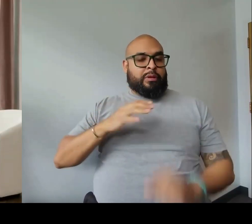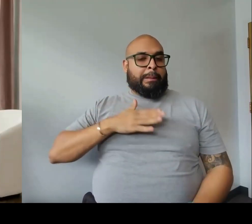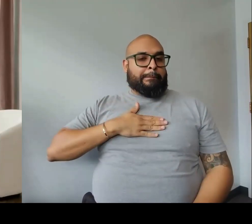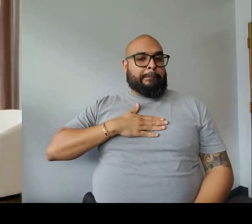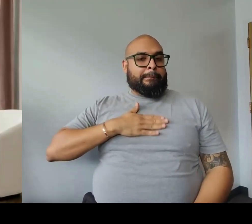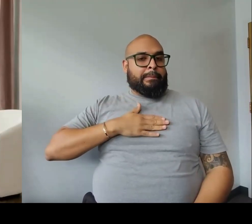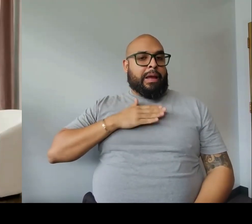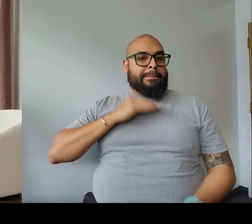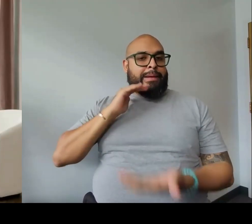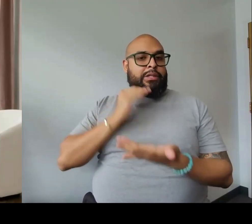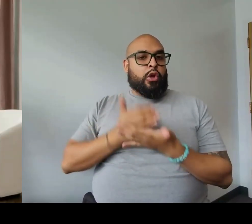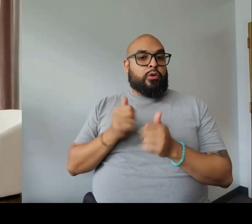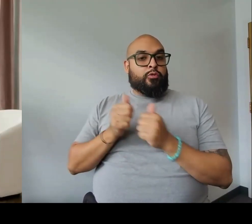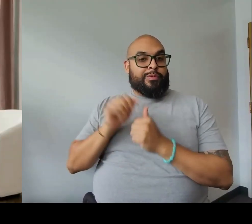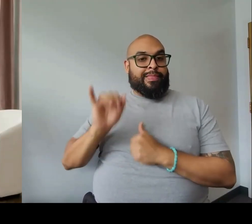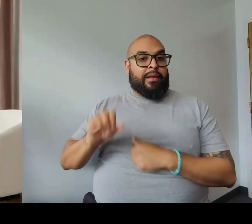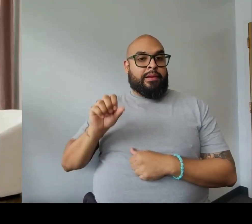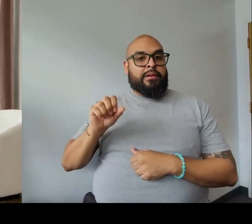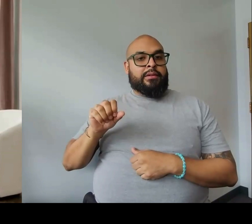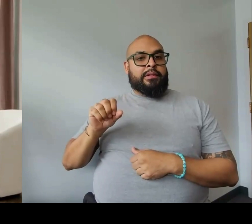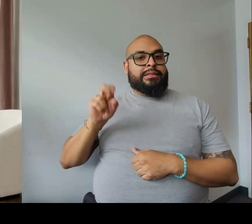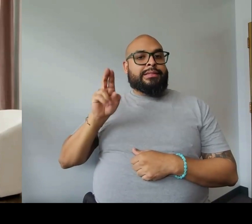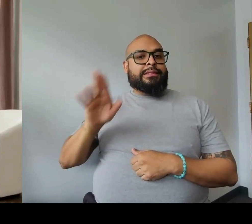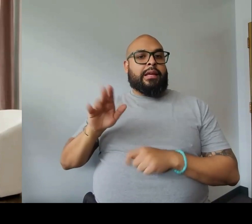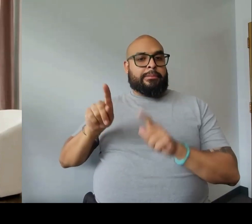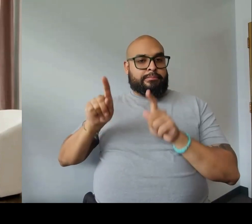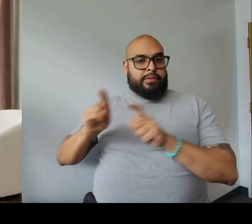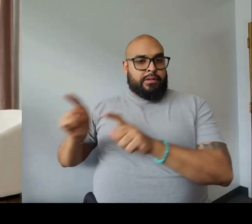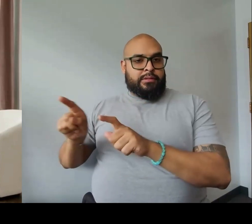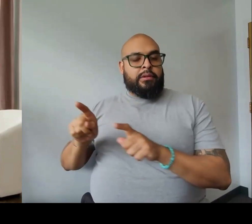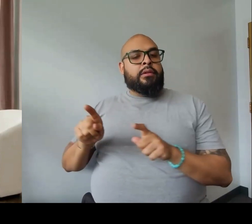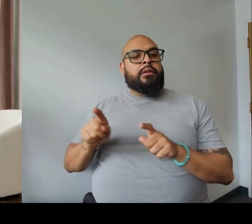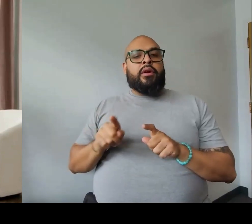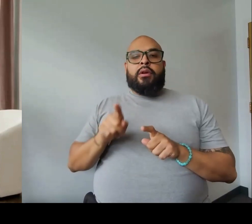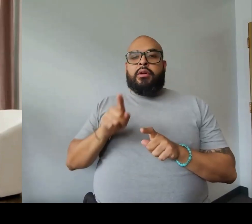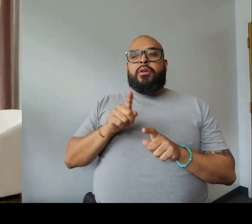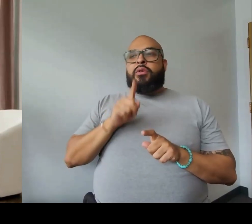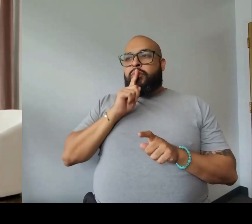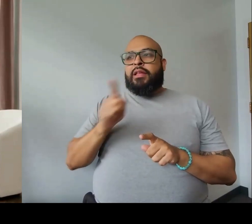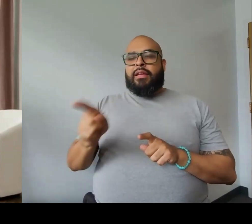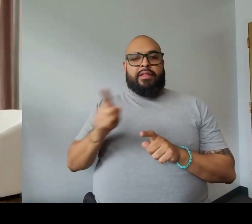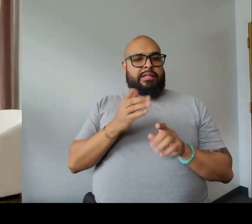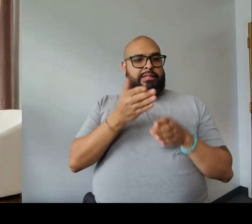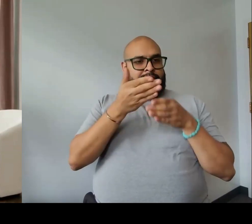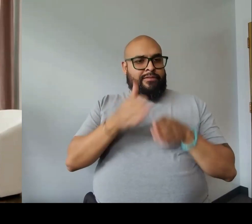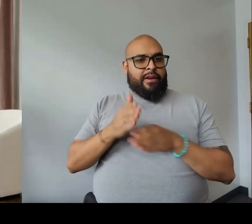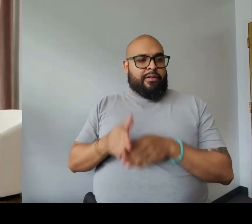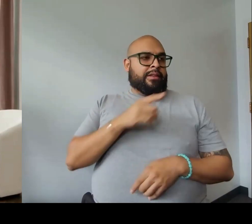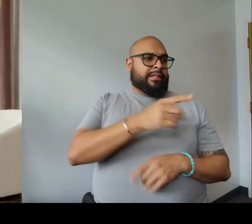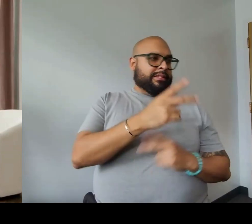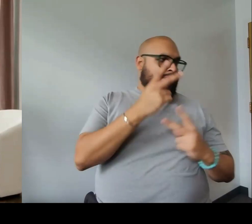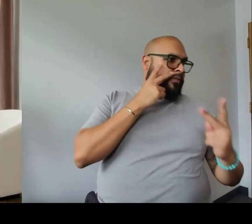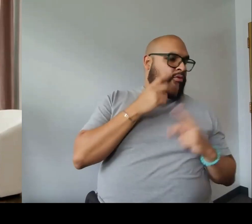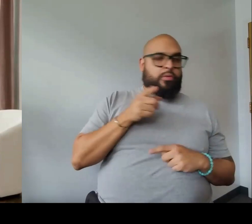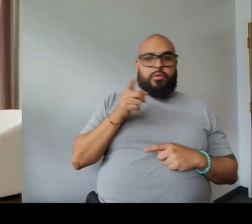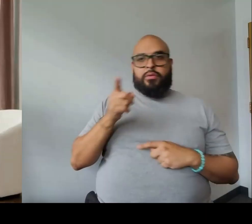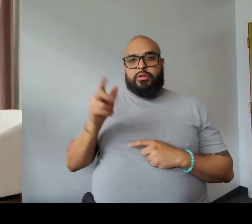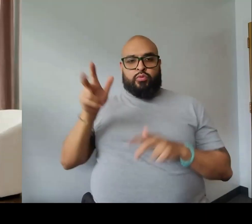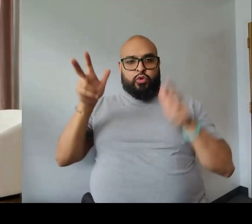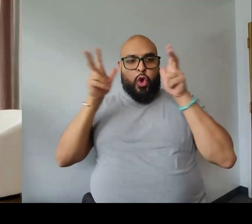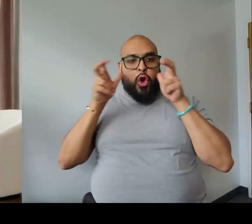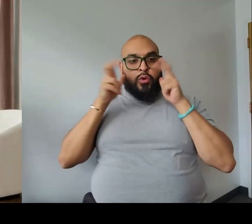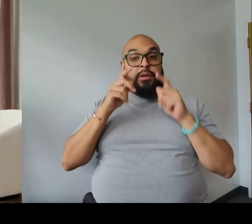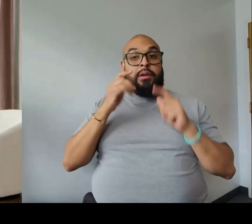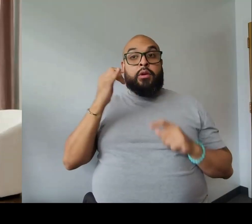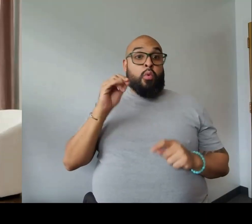with the subtest and it kind of goes in, it lays them out by which one is visual, which one is auditory, and then if they are, if they are both modalities.